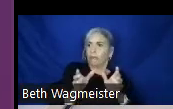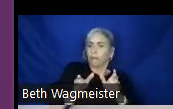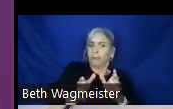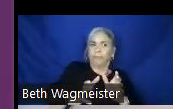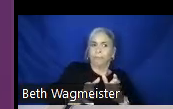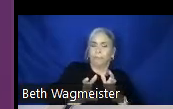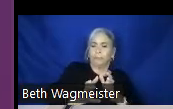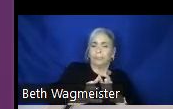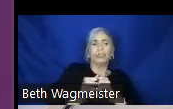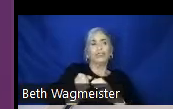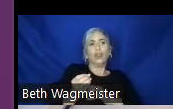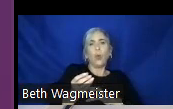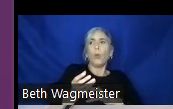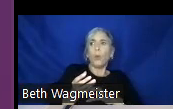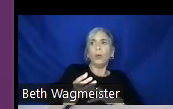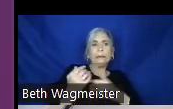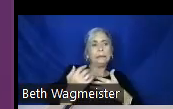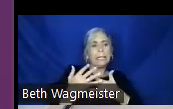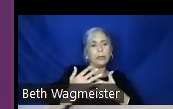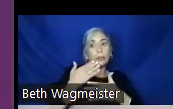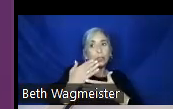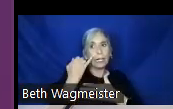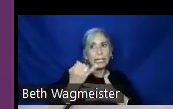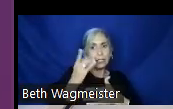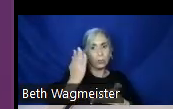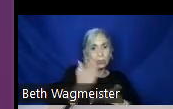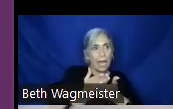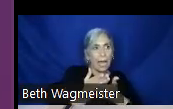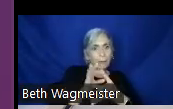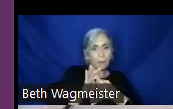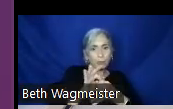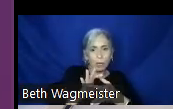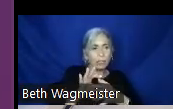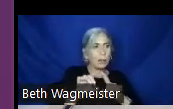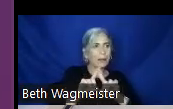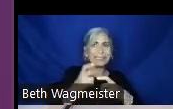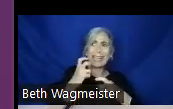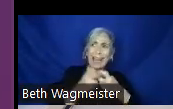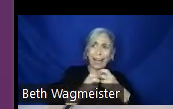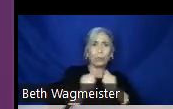it is a good idea. But in practical terms it is really hard. With large organizations.